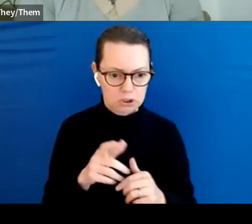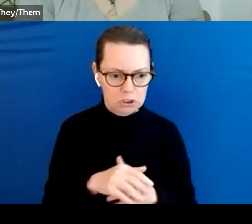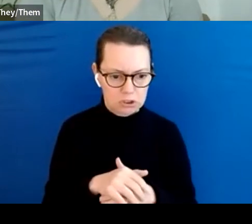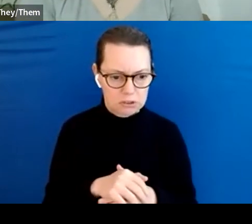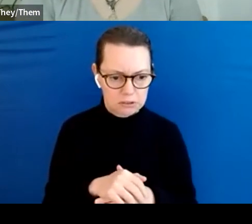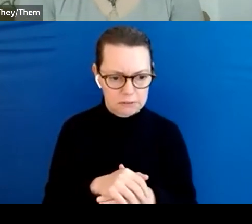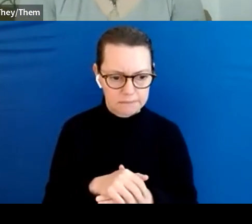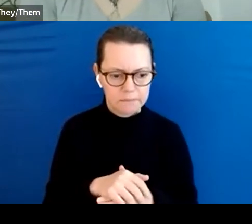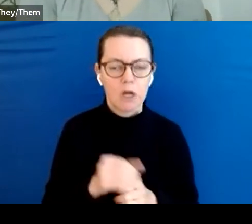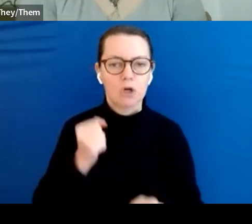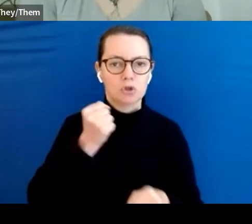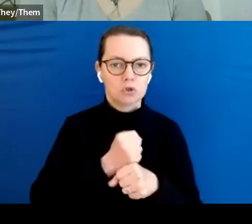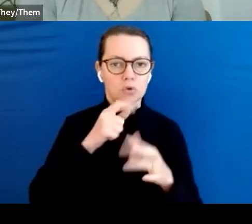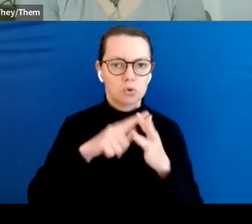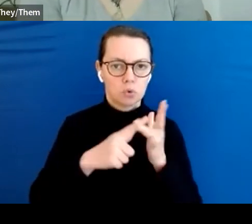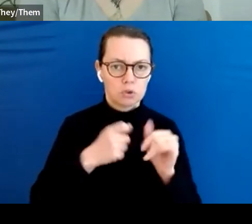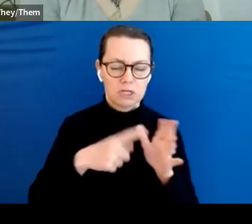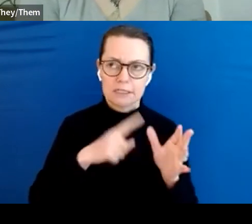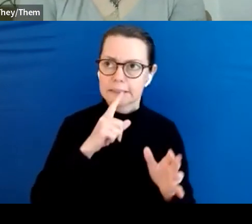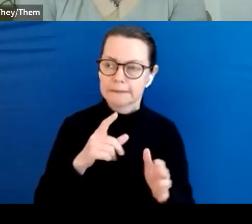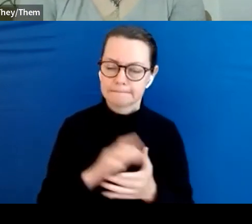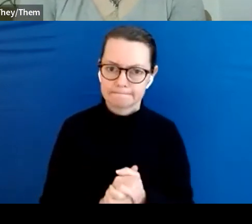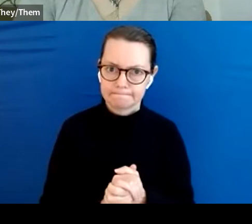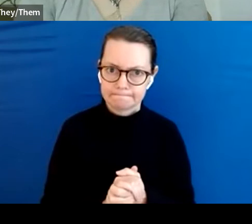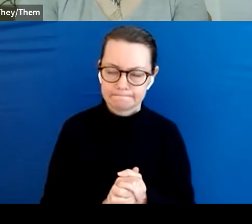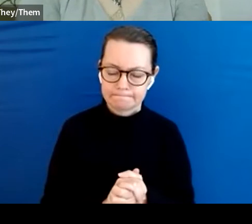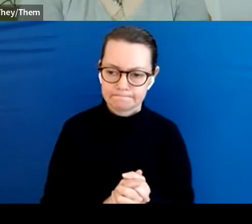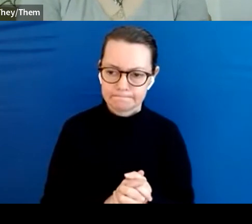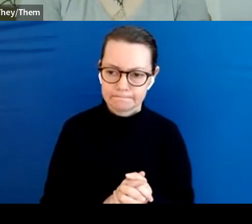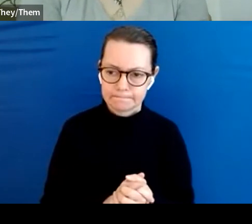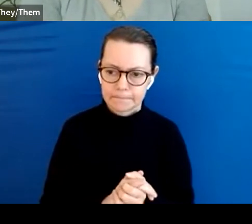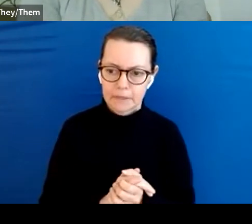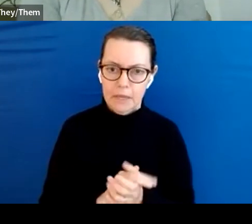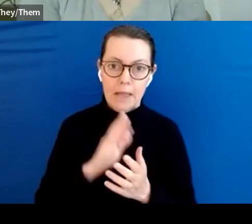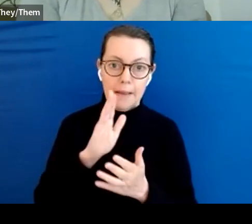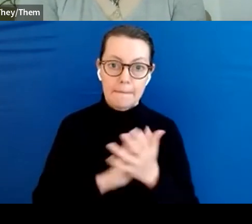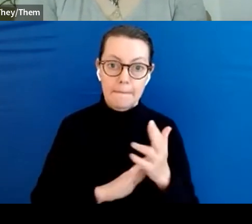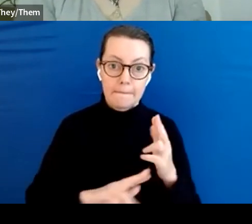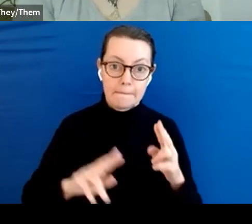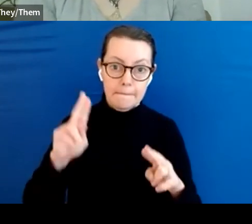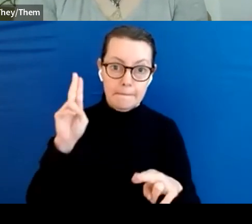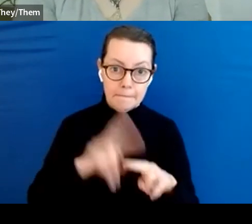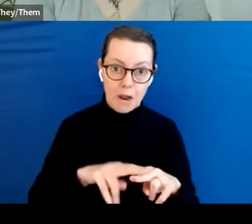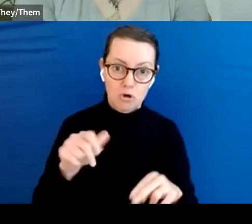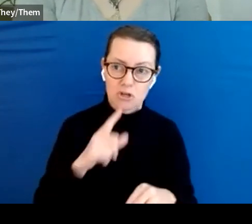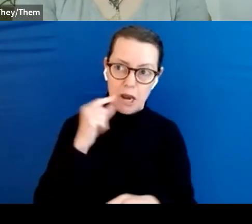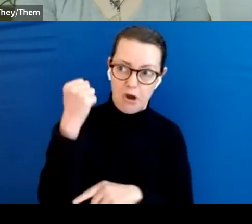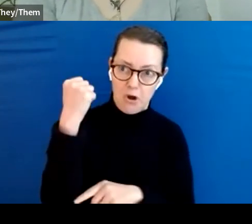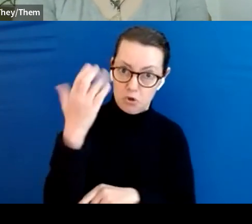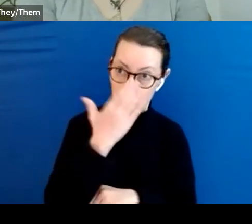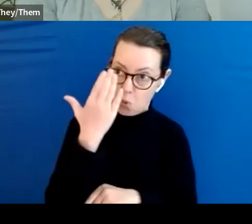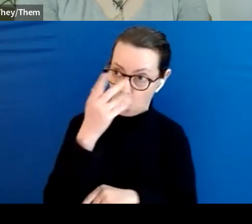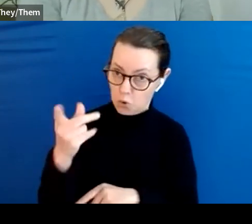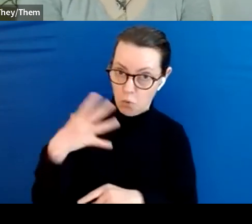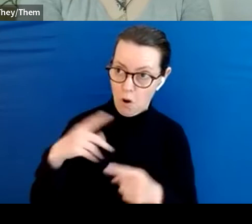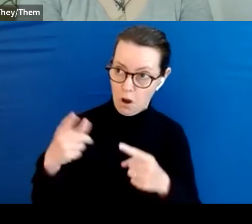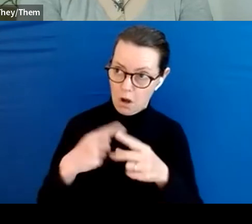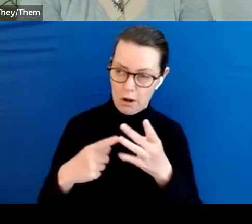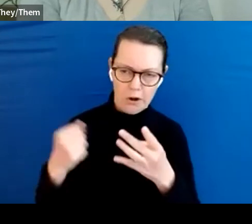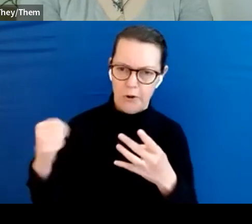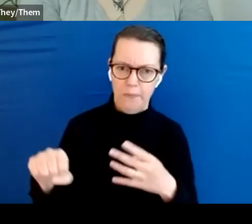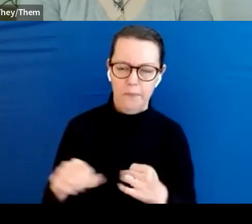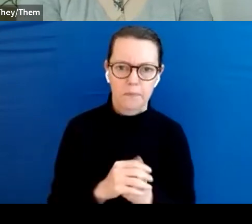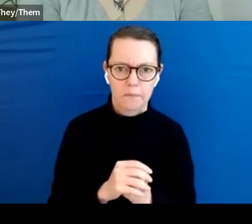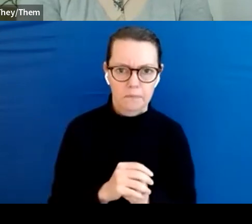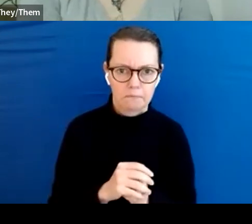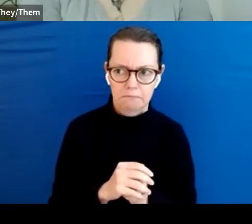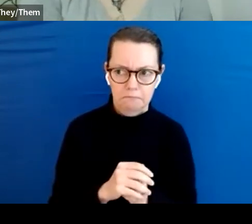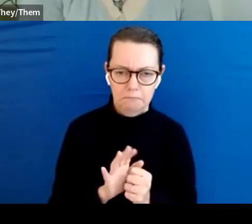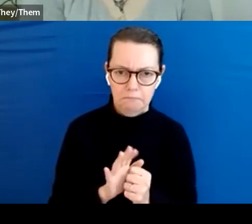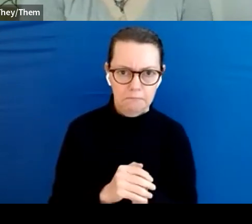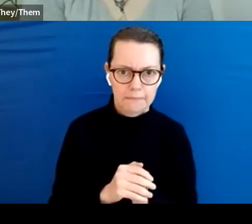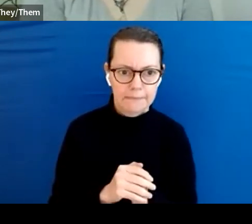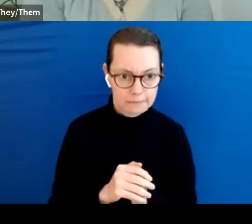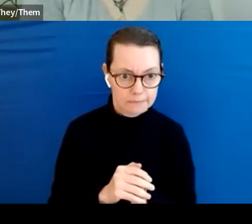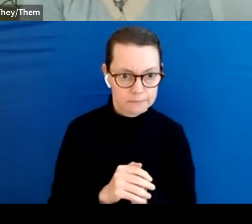I think it's really important for parents to be able to say, No, my students not doing that.